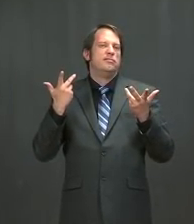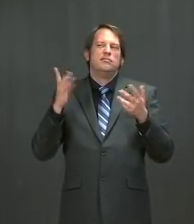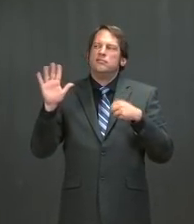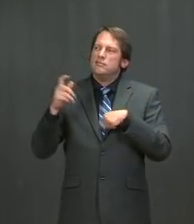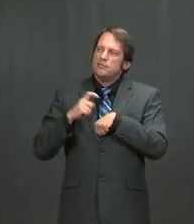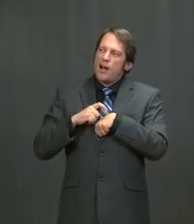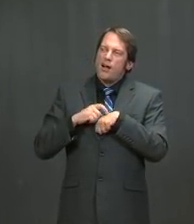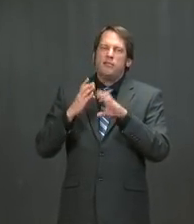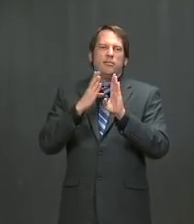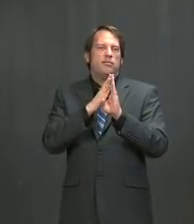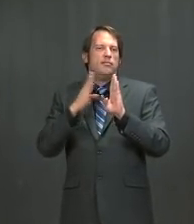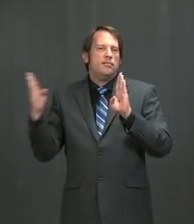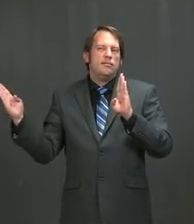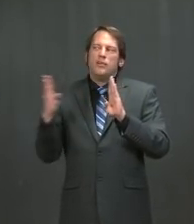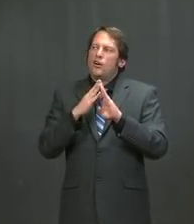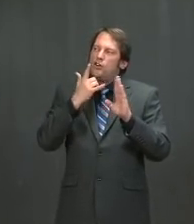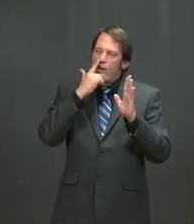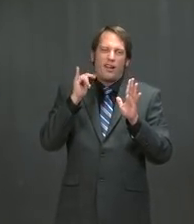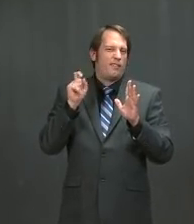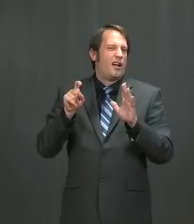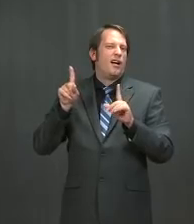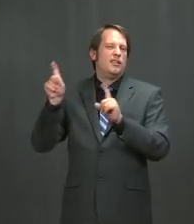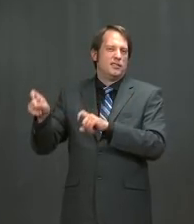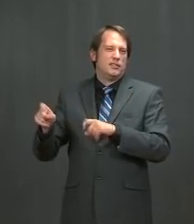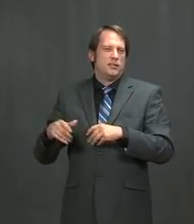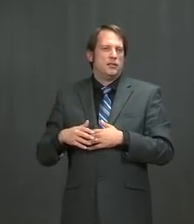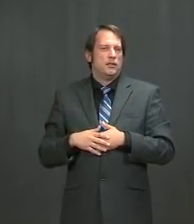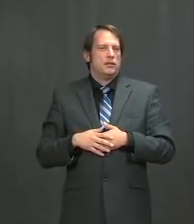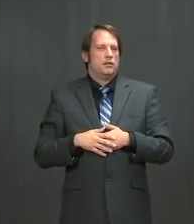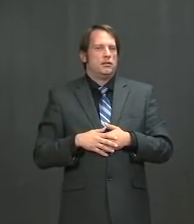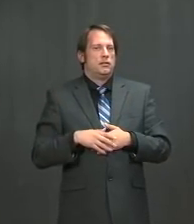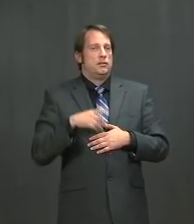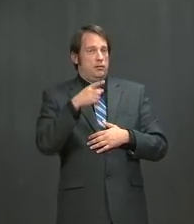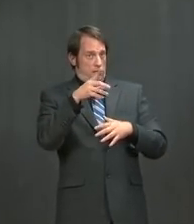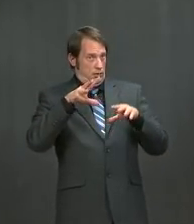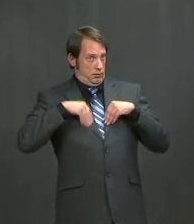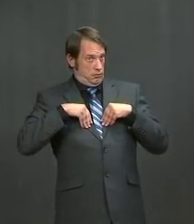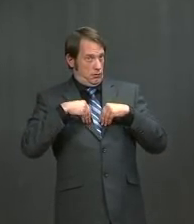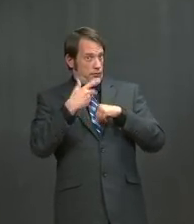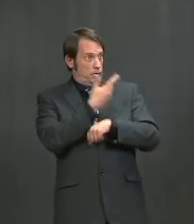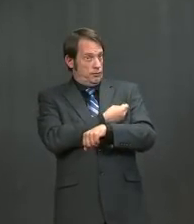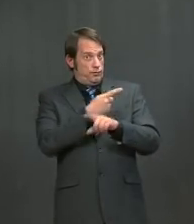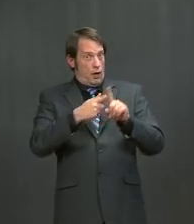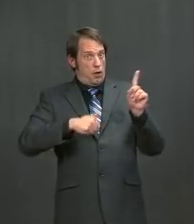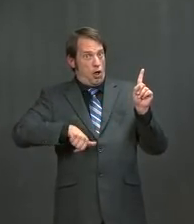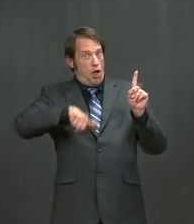Will you accept other vaccines that are approved by other countries that's not approved by FDA yet?